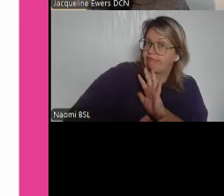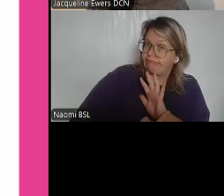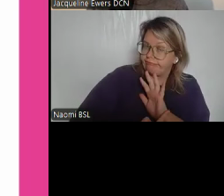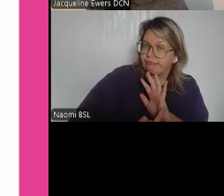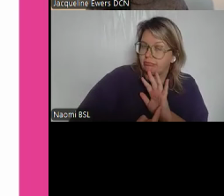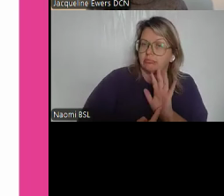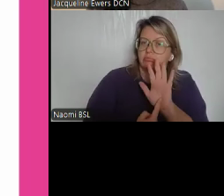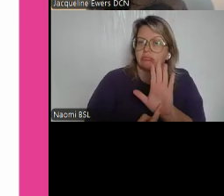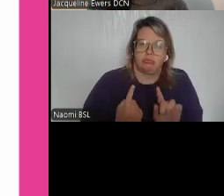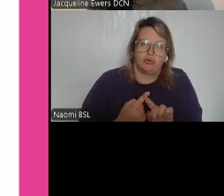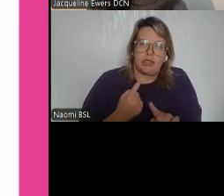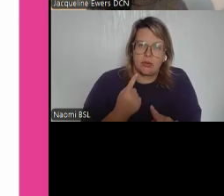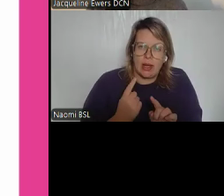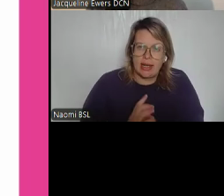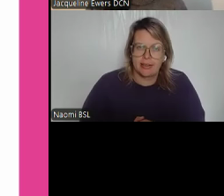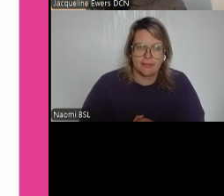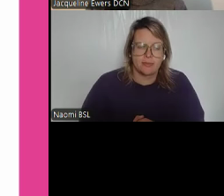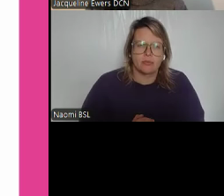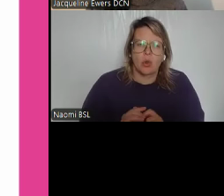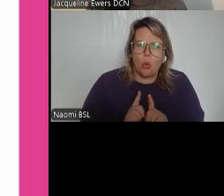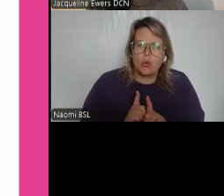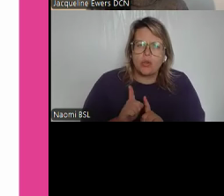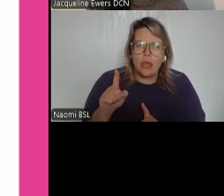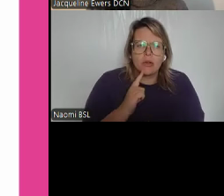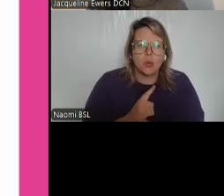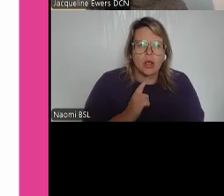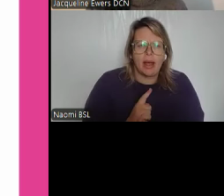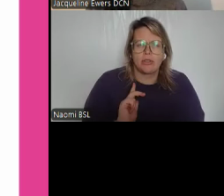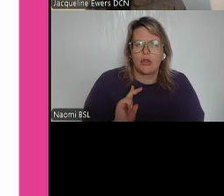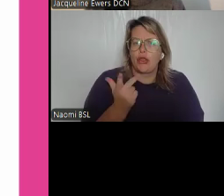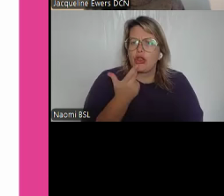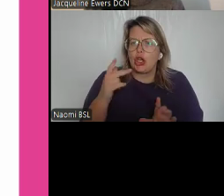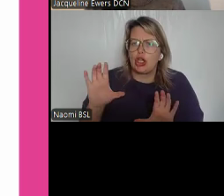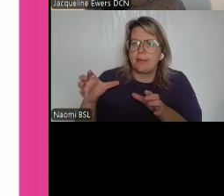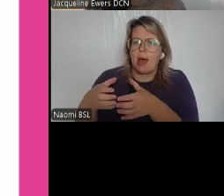They also mention the third-party content from their corporate partners